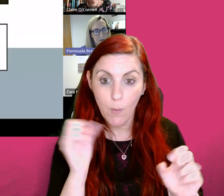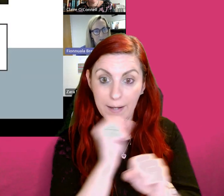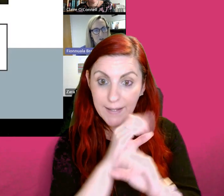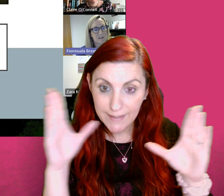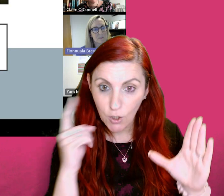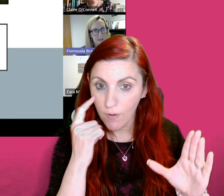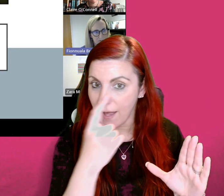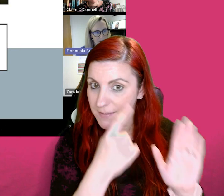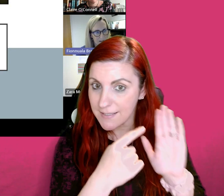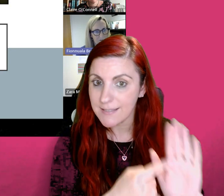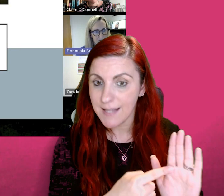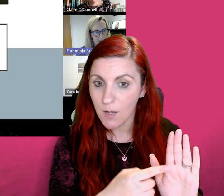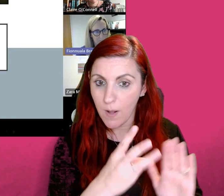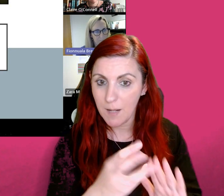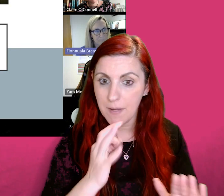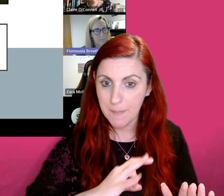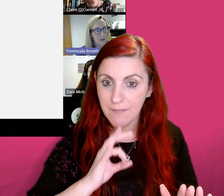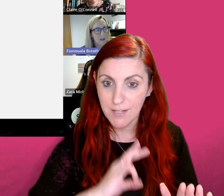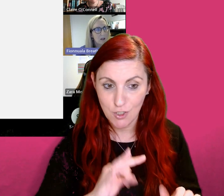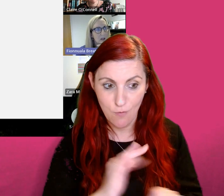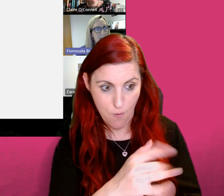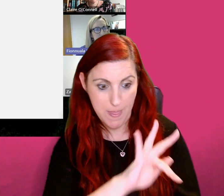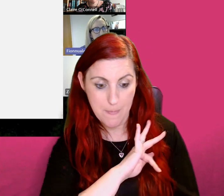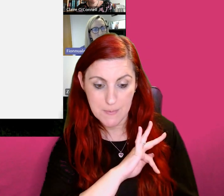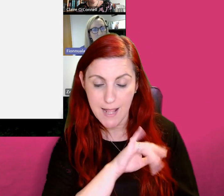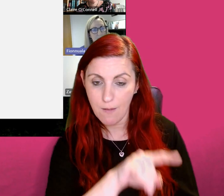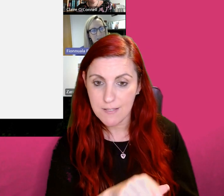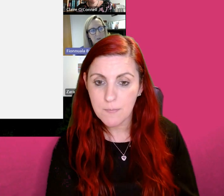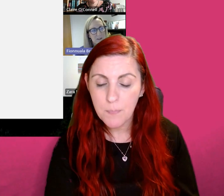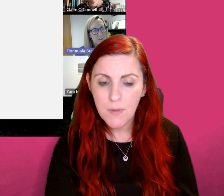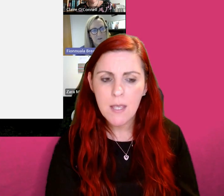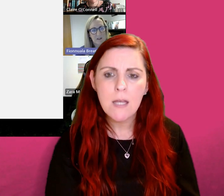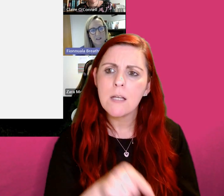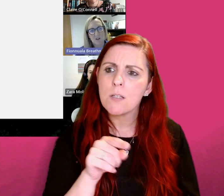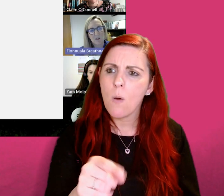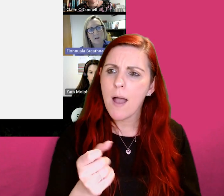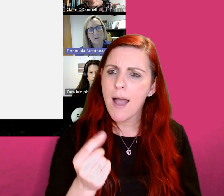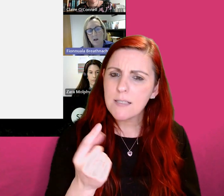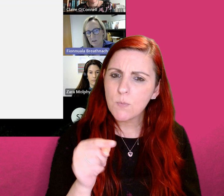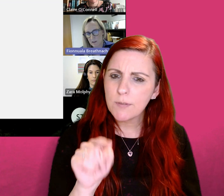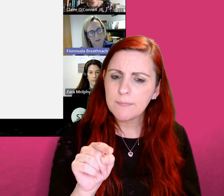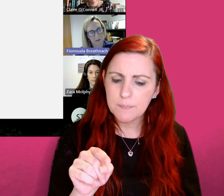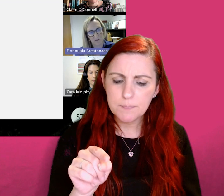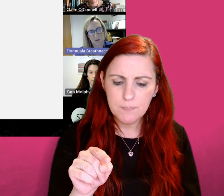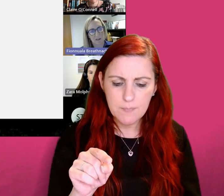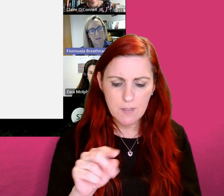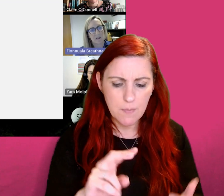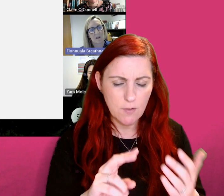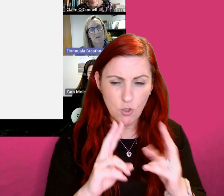be beneficial specifically for them and so aspirin has been investigated in lots and lots of studies